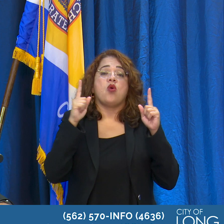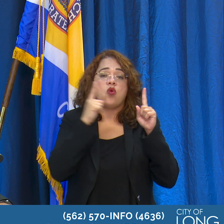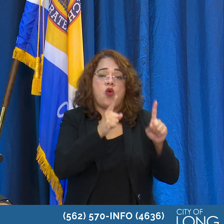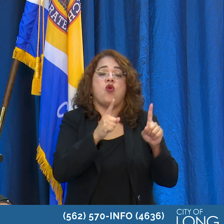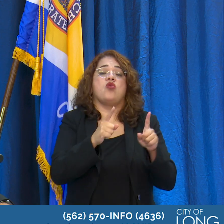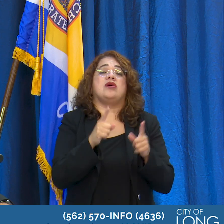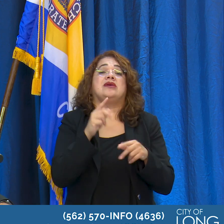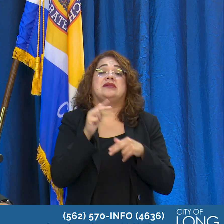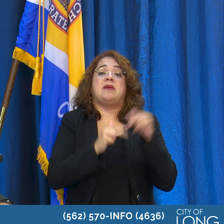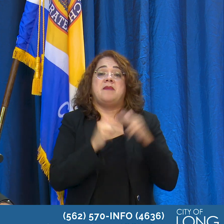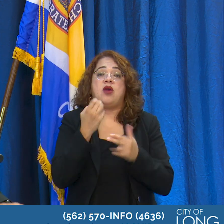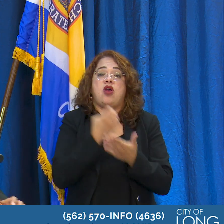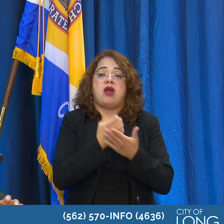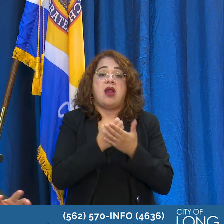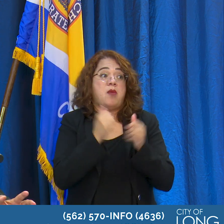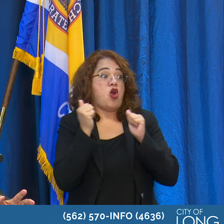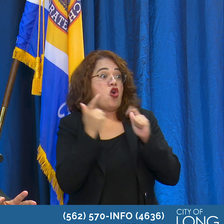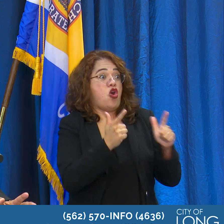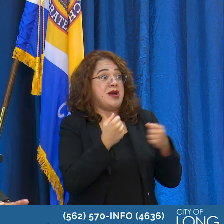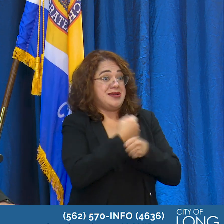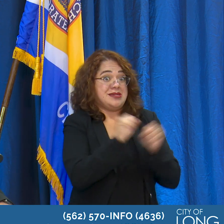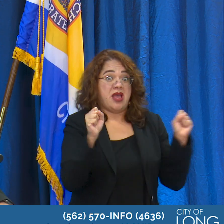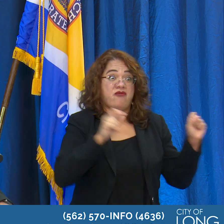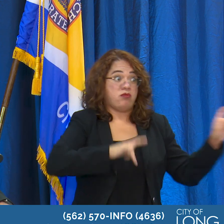quickly. The smart choices we make today are